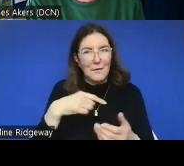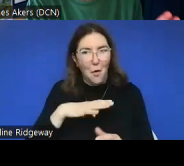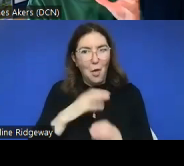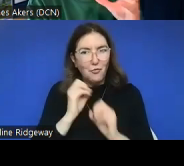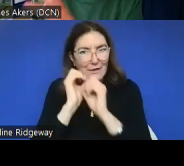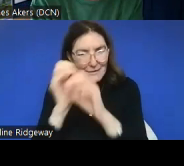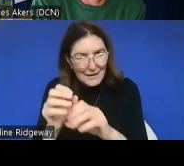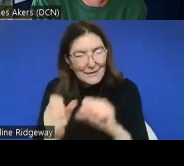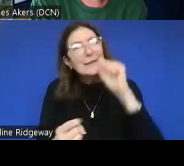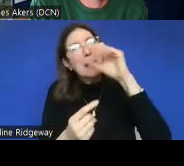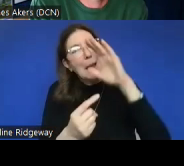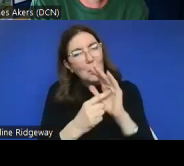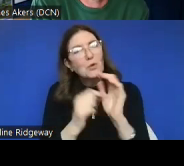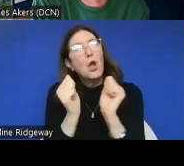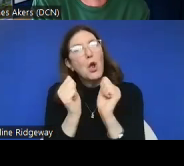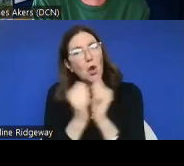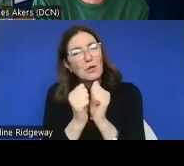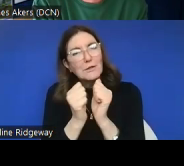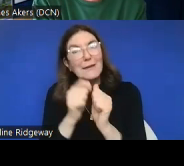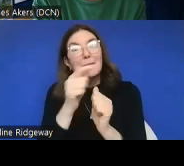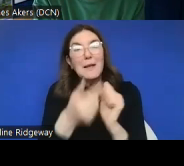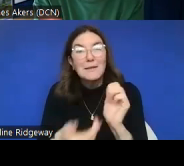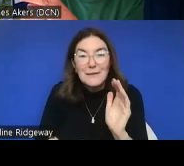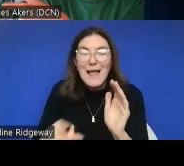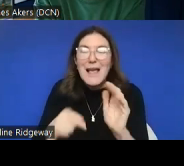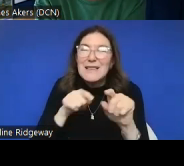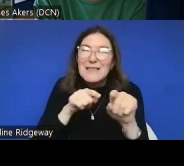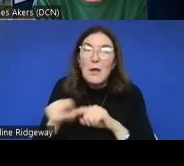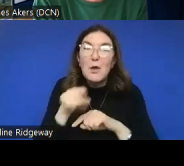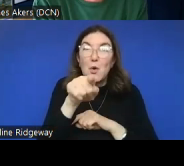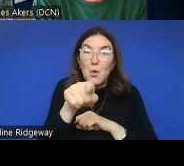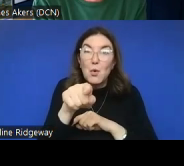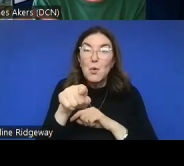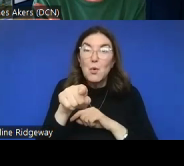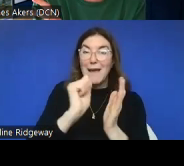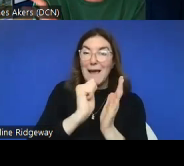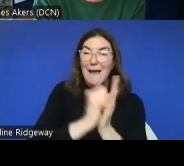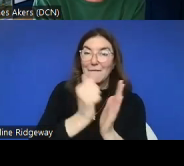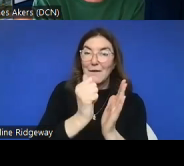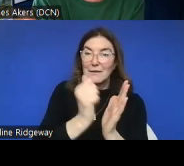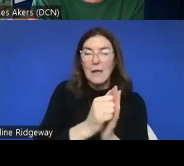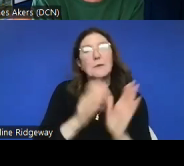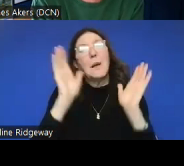but especially if you're doing advertising, you need to make sure that you are sending this data,